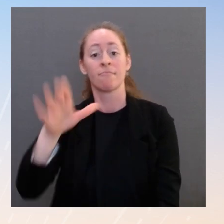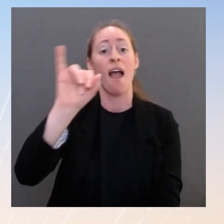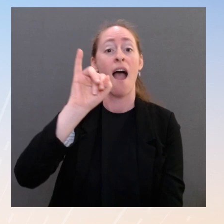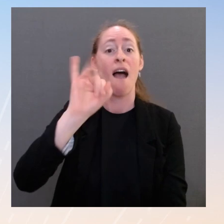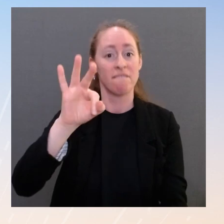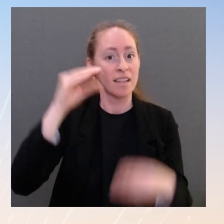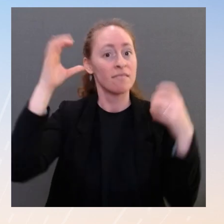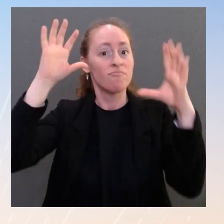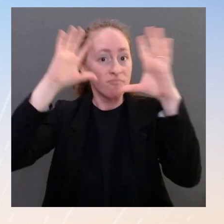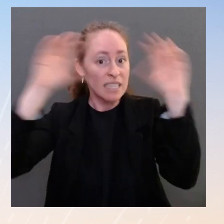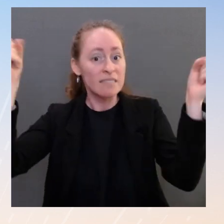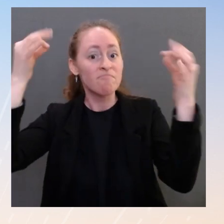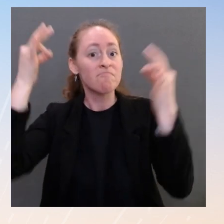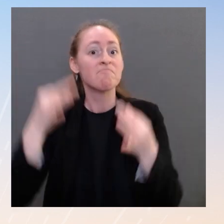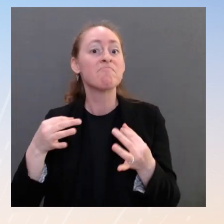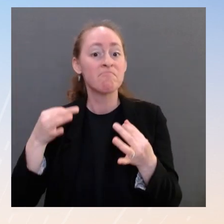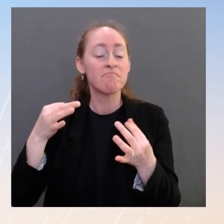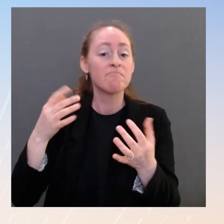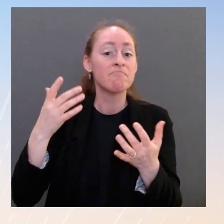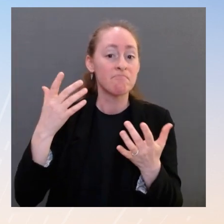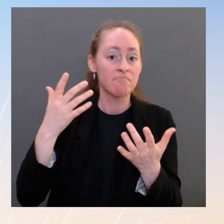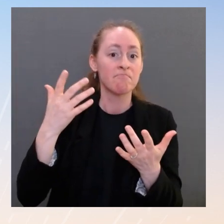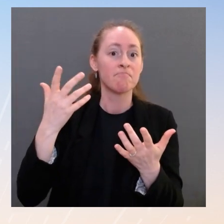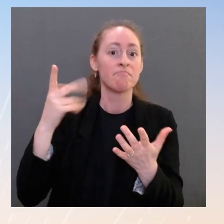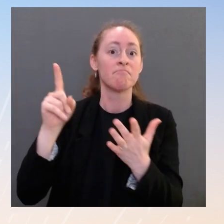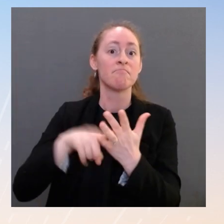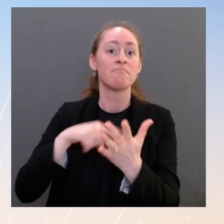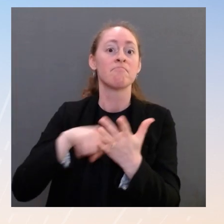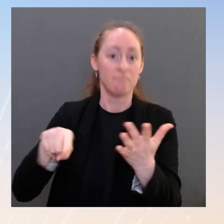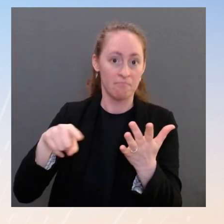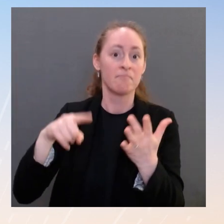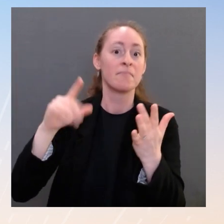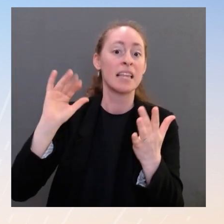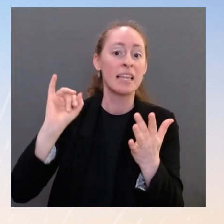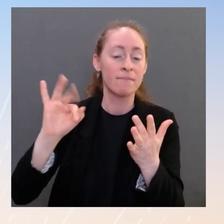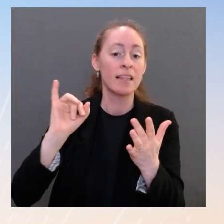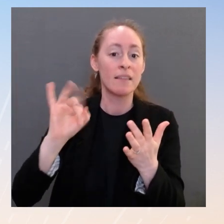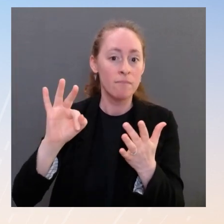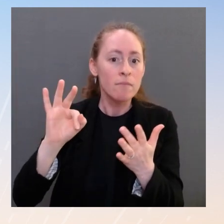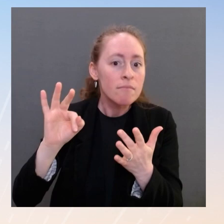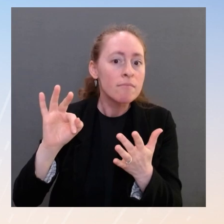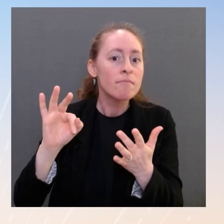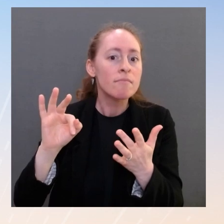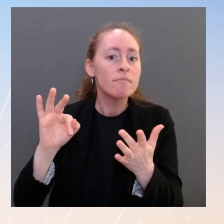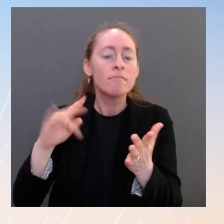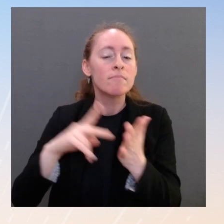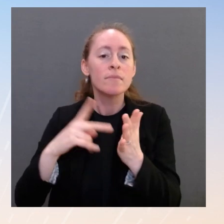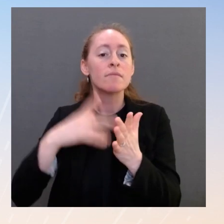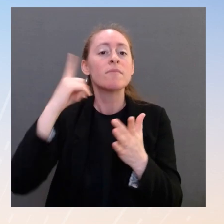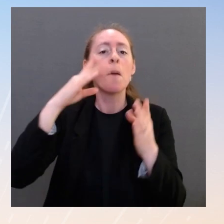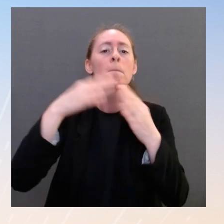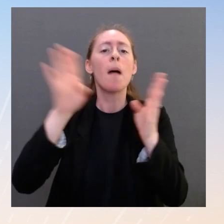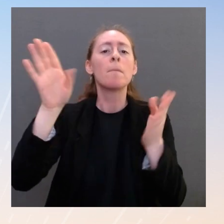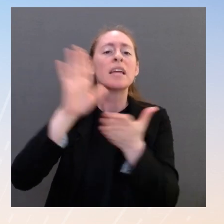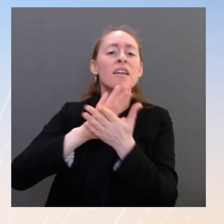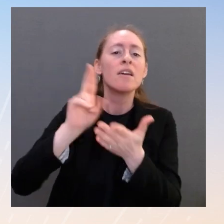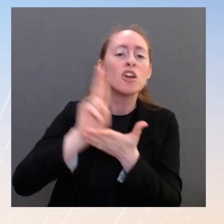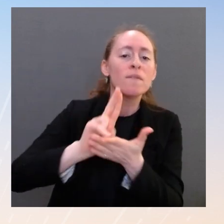I mean, what is he looking at in order to keep some of these public universities from jacking up tuition prices, despite some of the federal subsidies